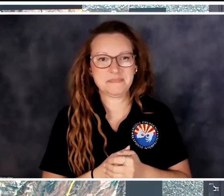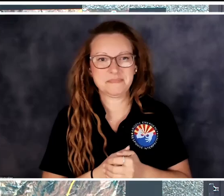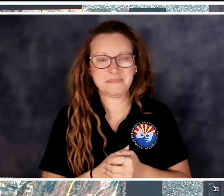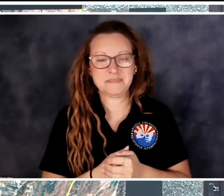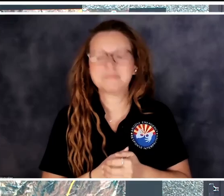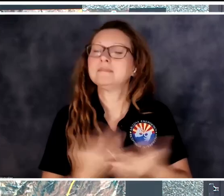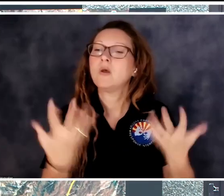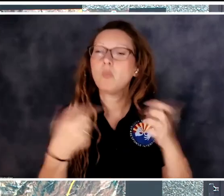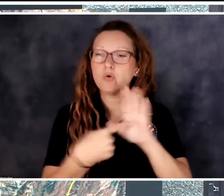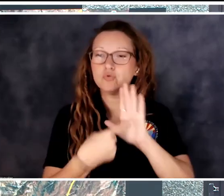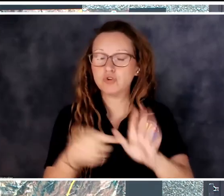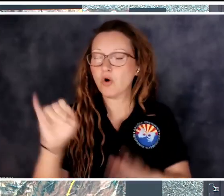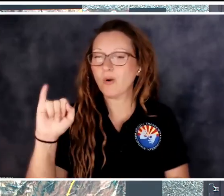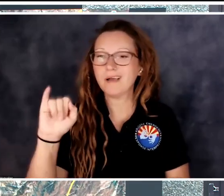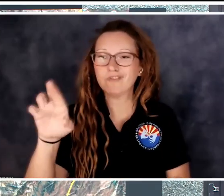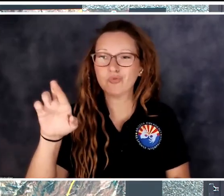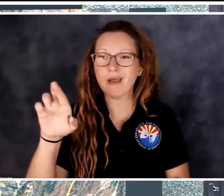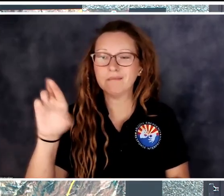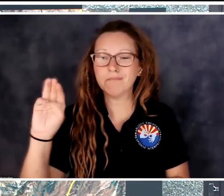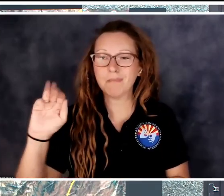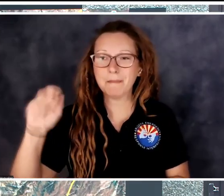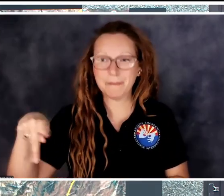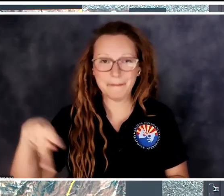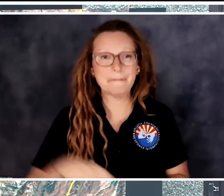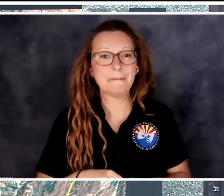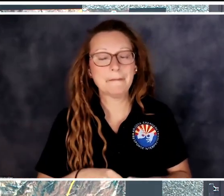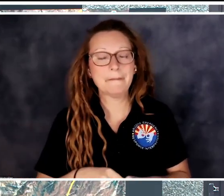Just looking, I do have the infrared map up.